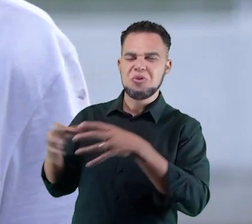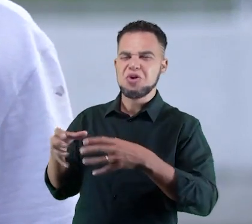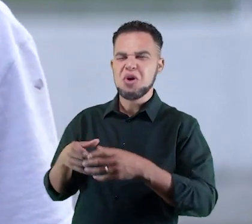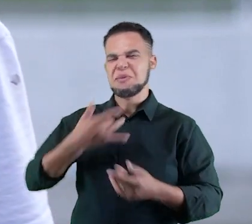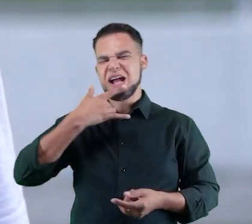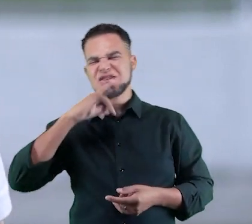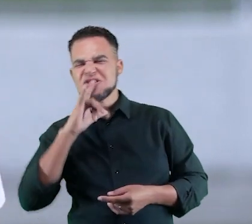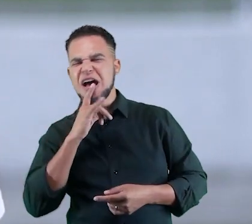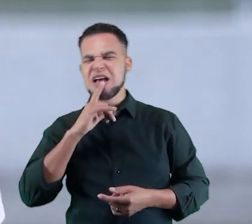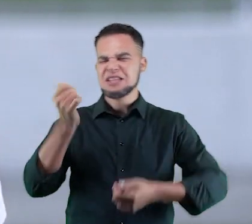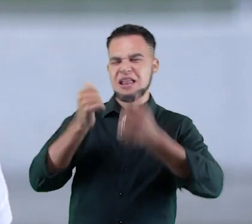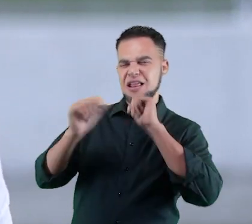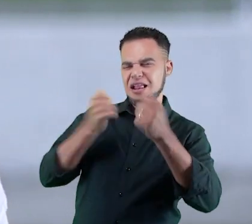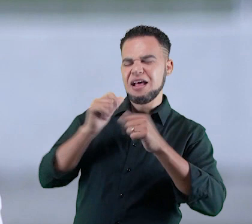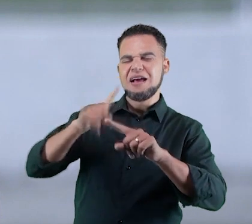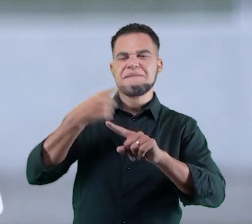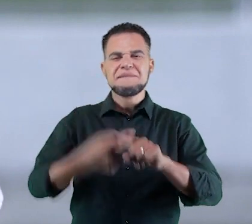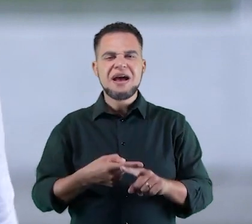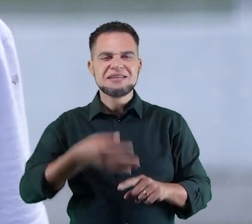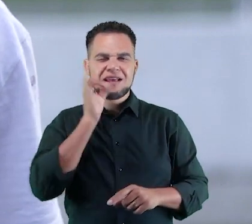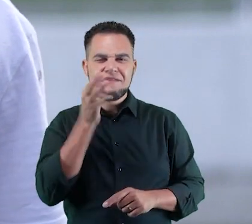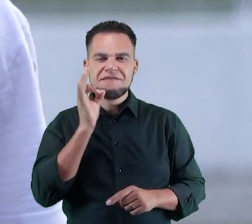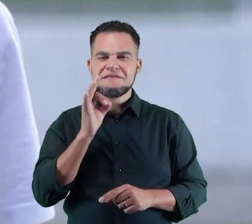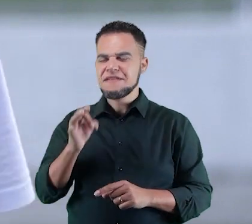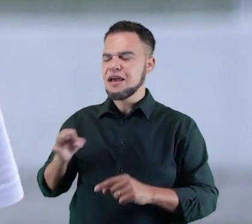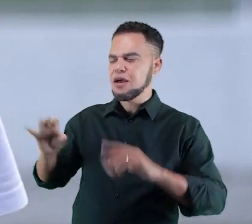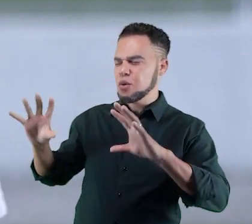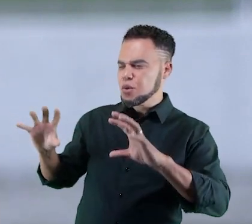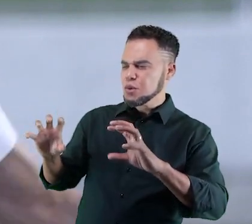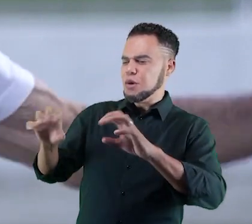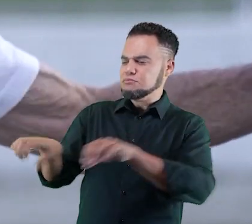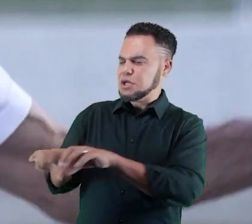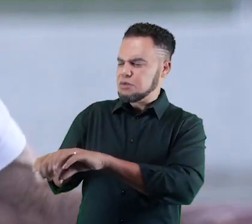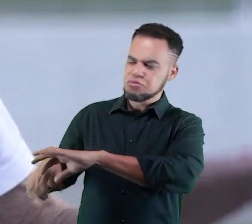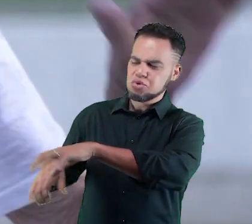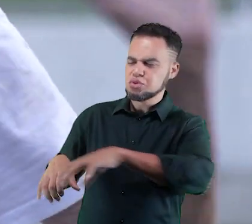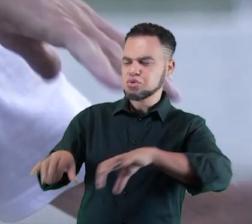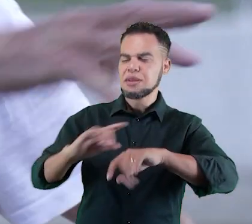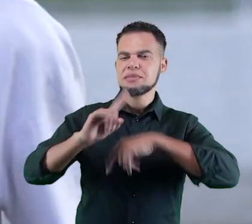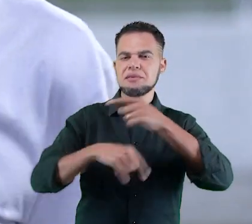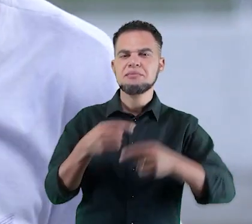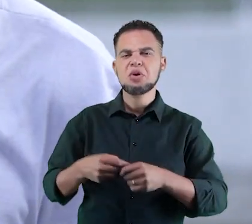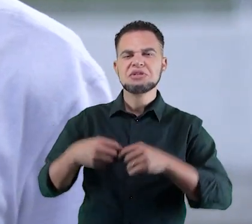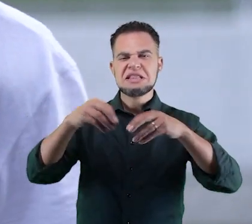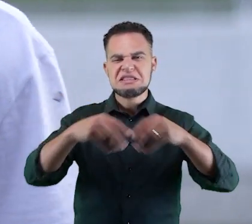We drank a little something... Coffee... And we finished it... Then, I dried it a little and I started throwing dirt...